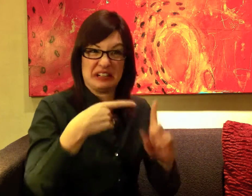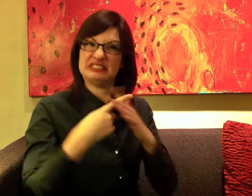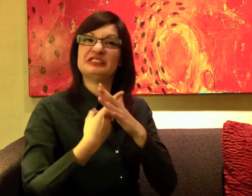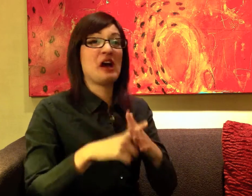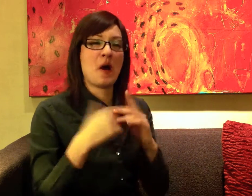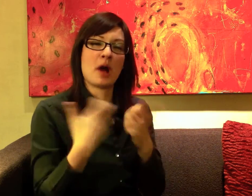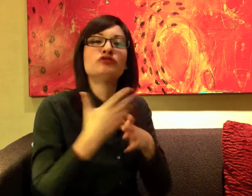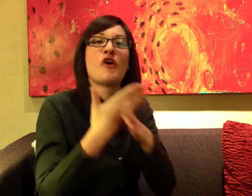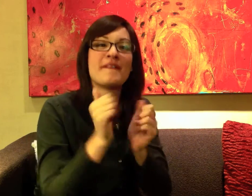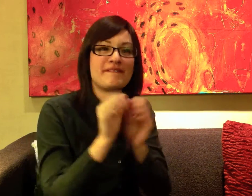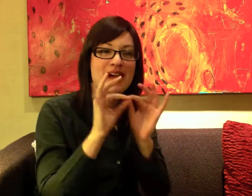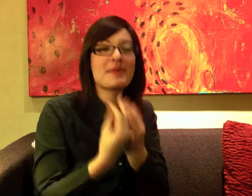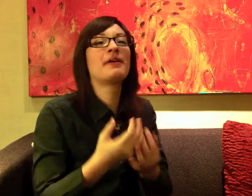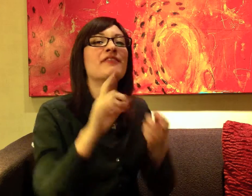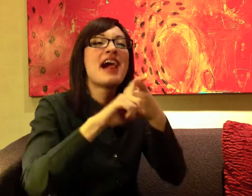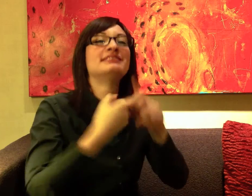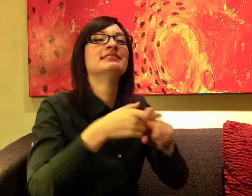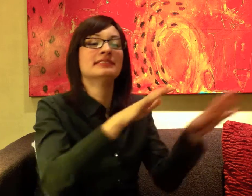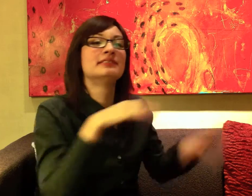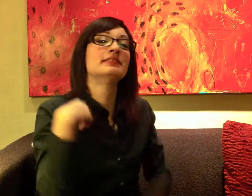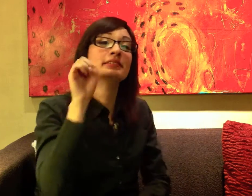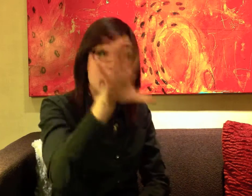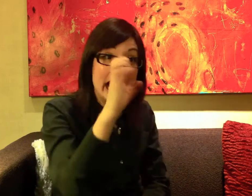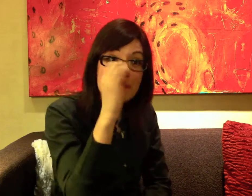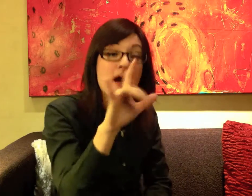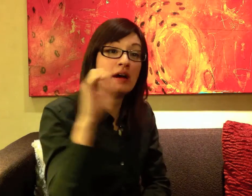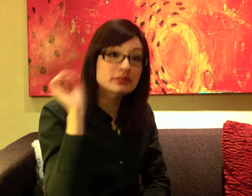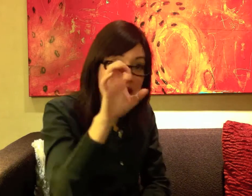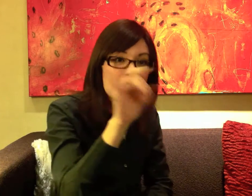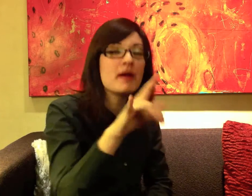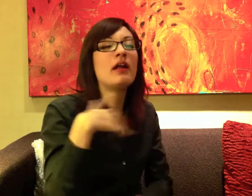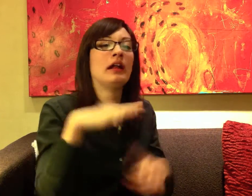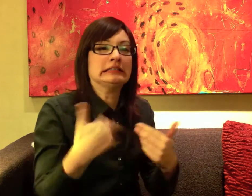Originally, it was for family as well as friends. To send emails of what’s going on was a hassle.